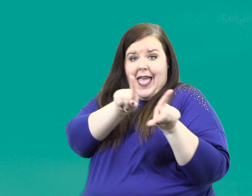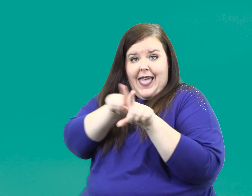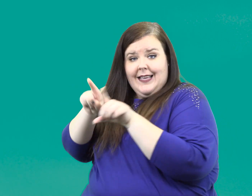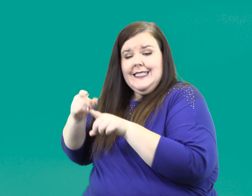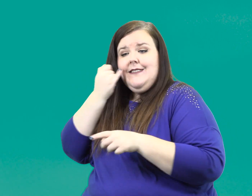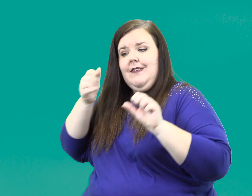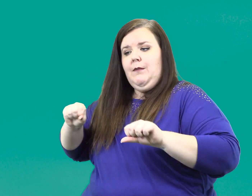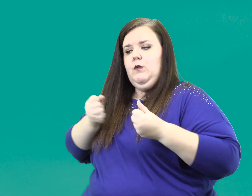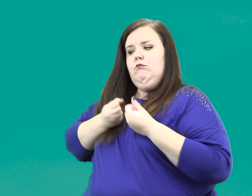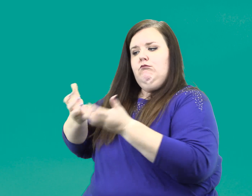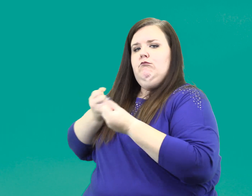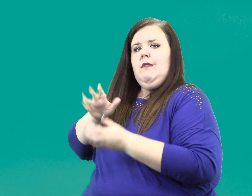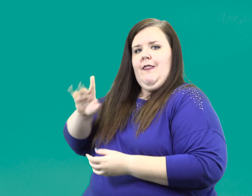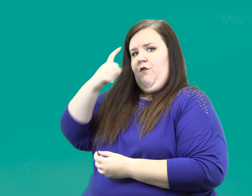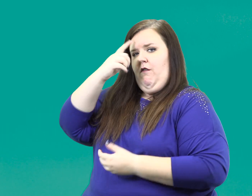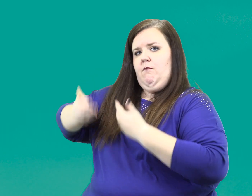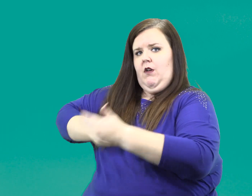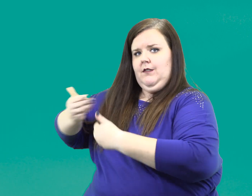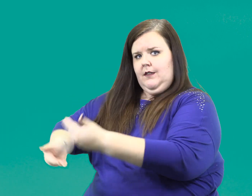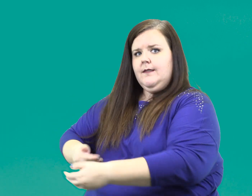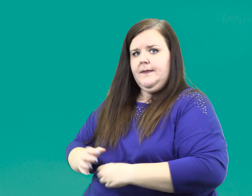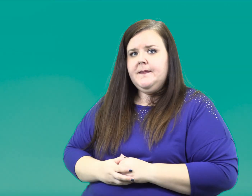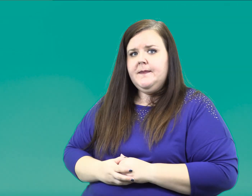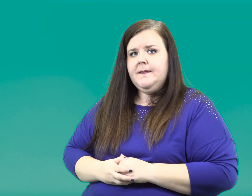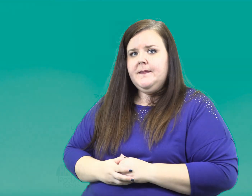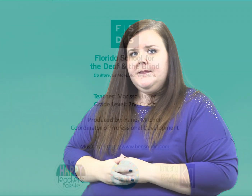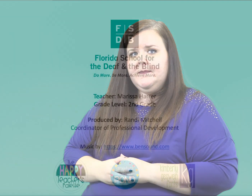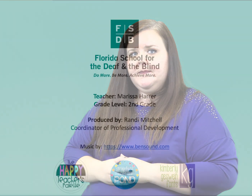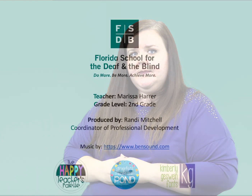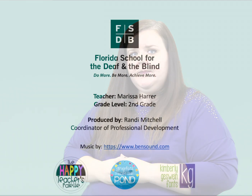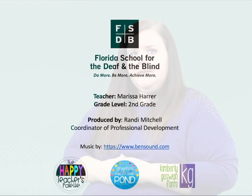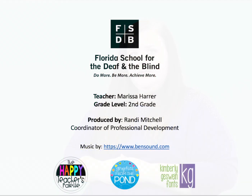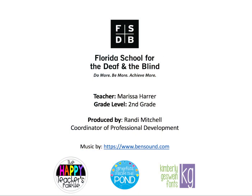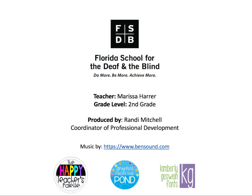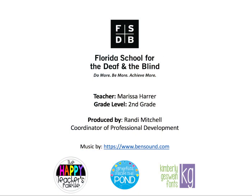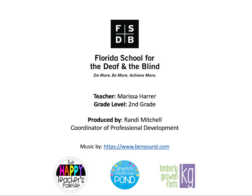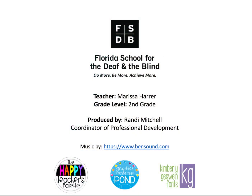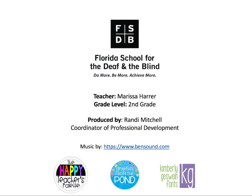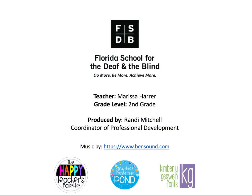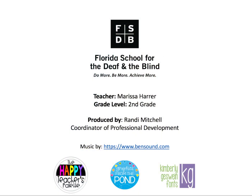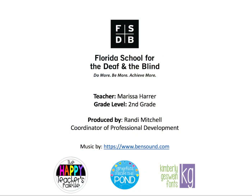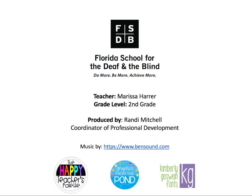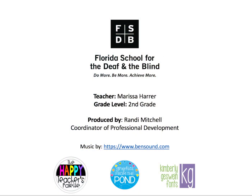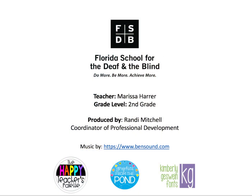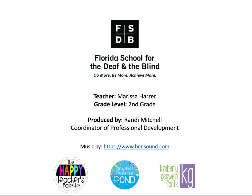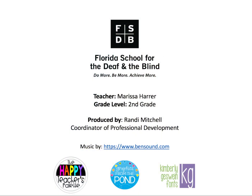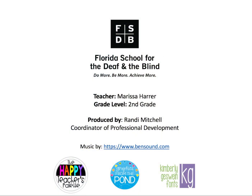And, also if they are able to share their thought process.